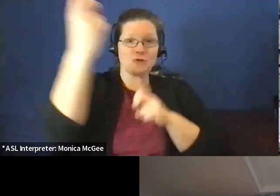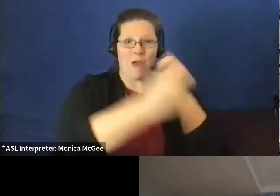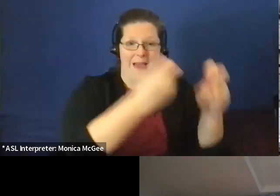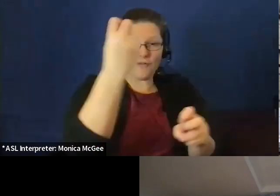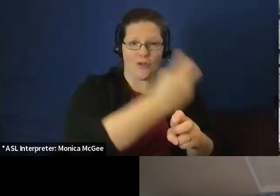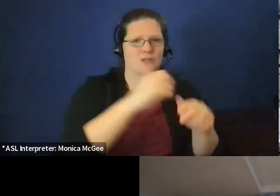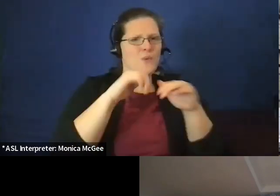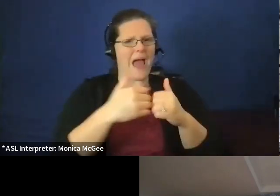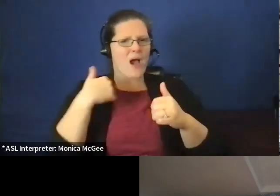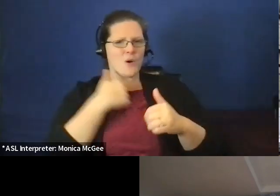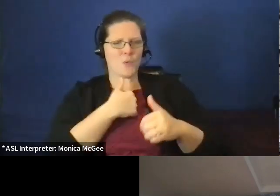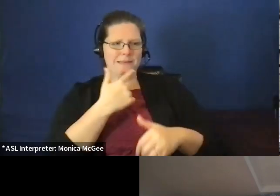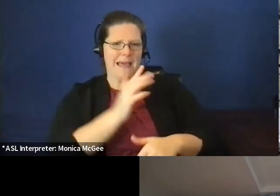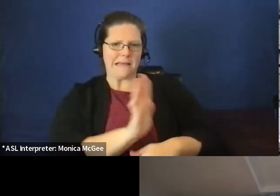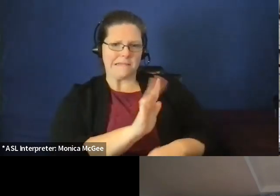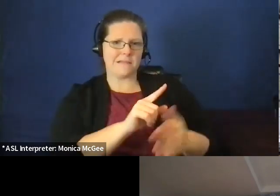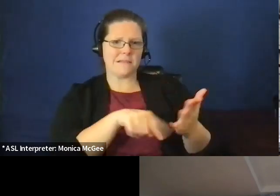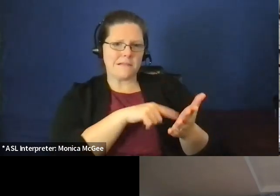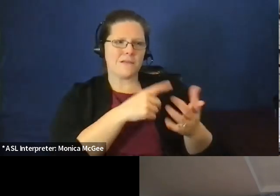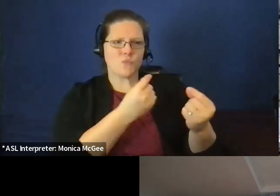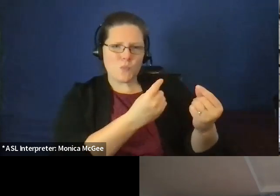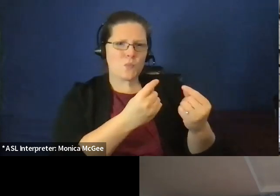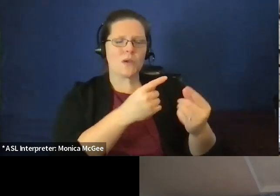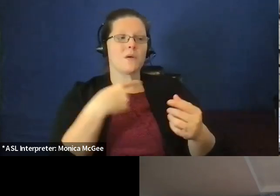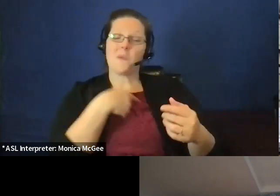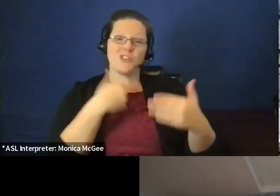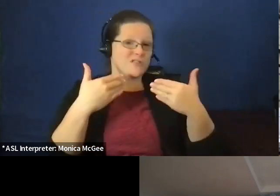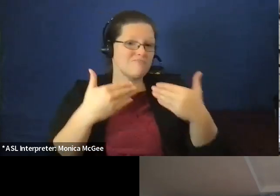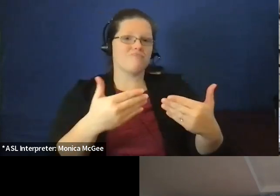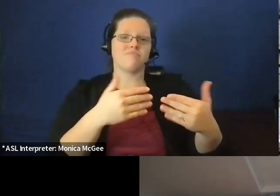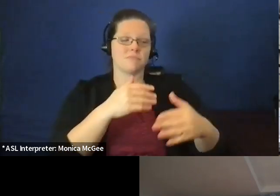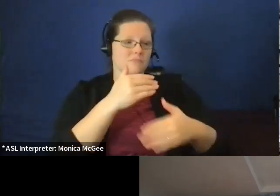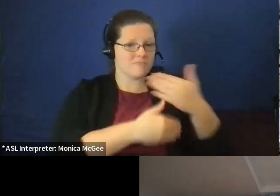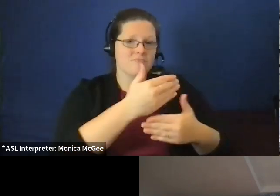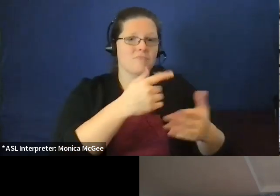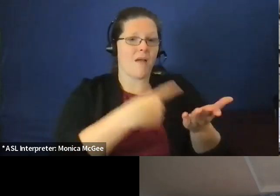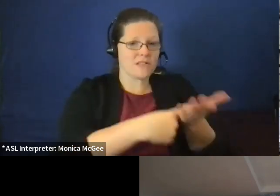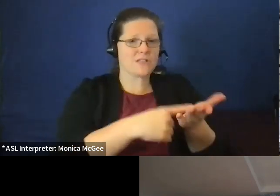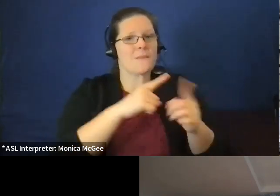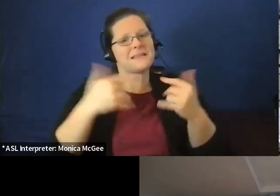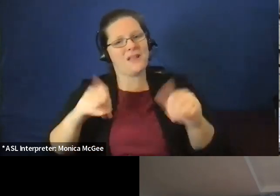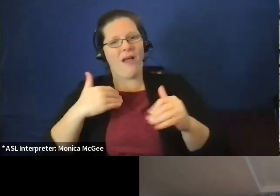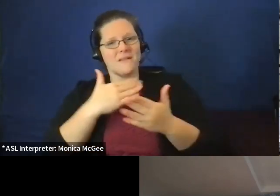national football games and that impacts your hotel space and then how